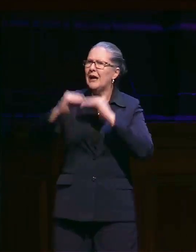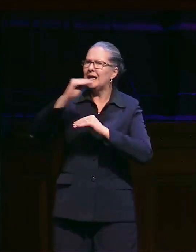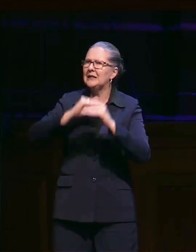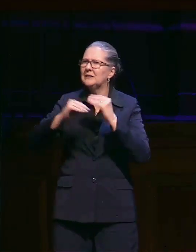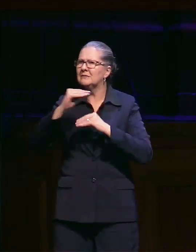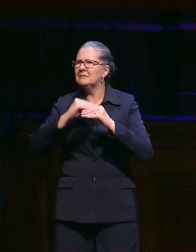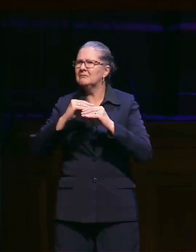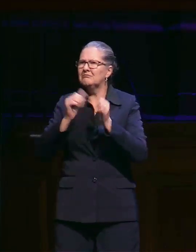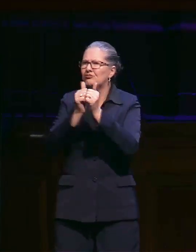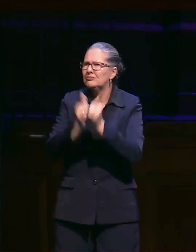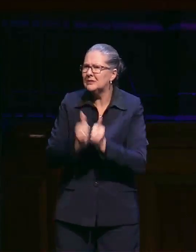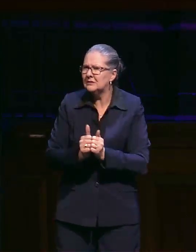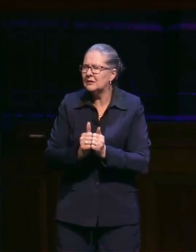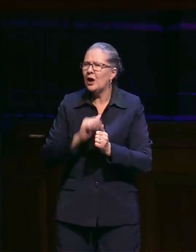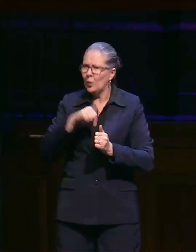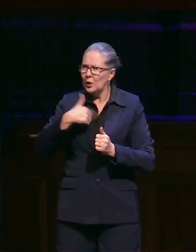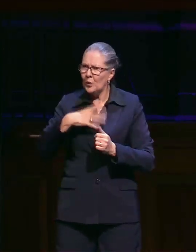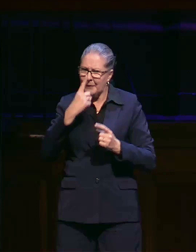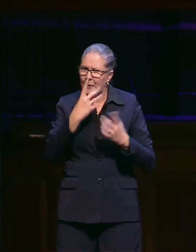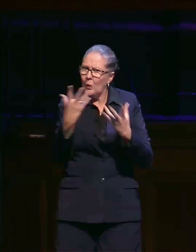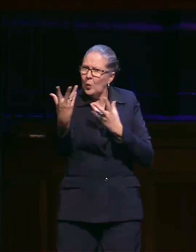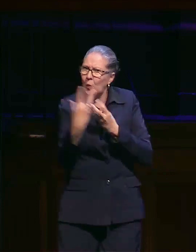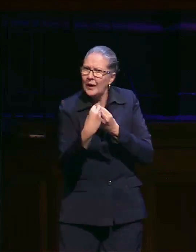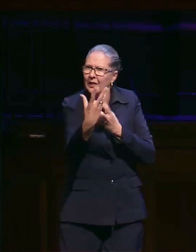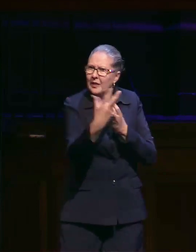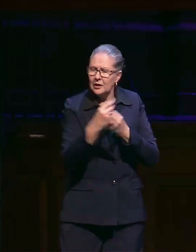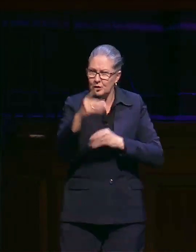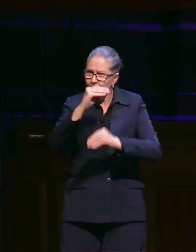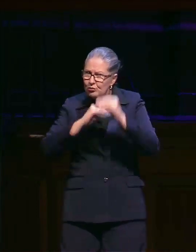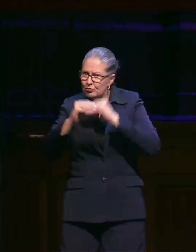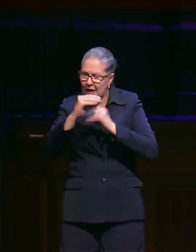we want to bring people with us trade agenda also needs to lift labor and